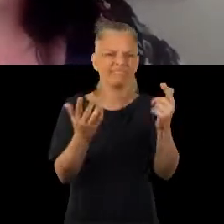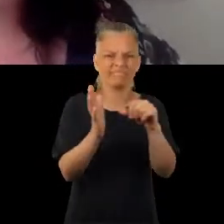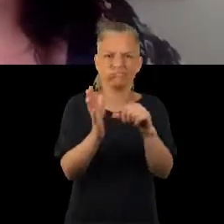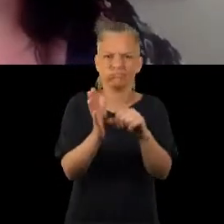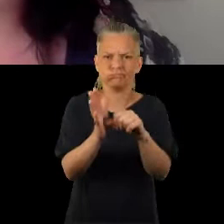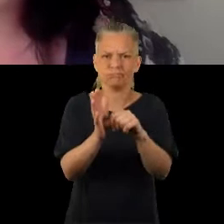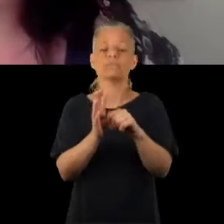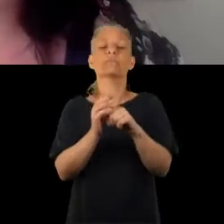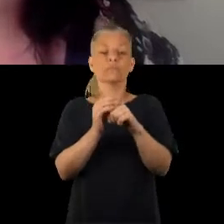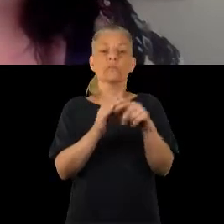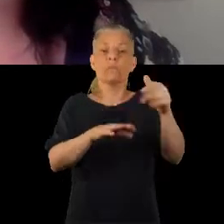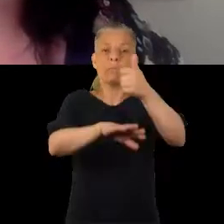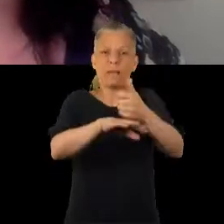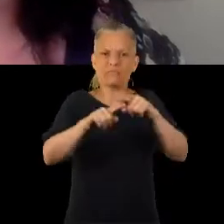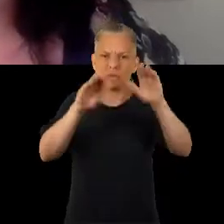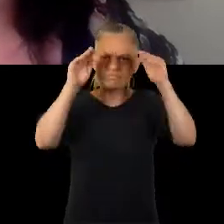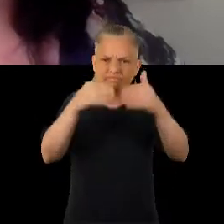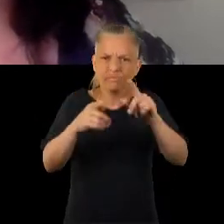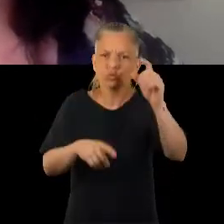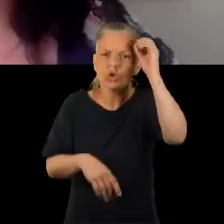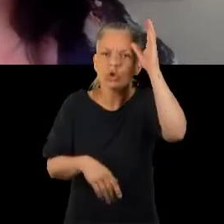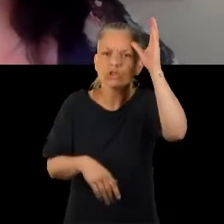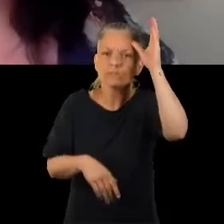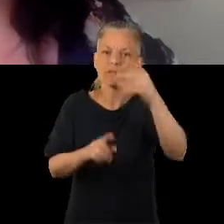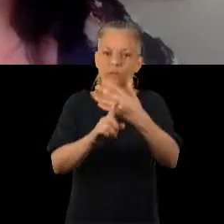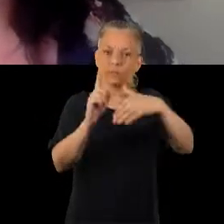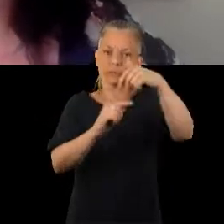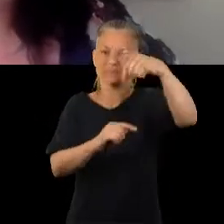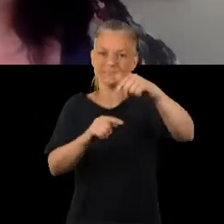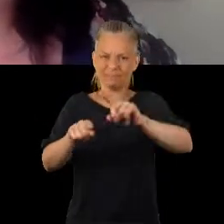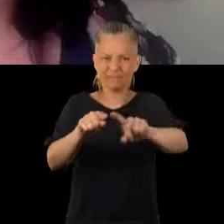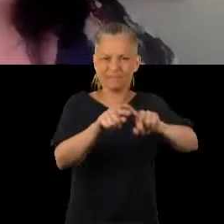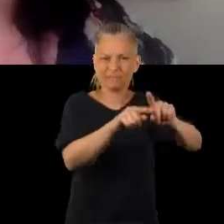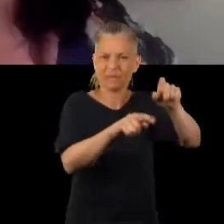some of the great work that ‘s going on in youth-led organisations in America,